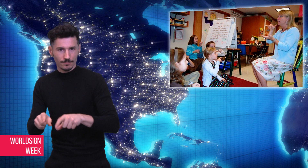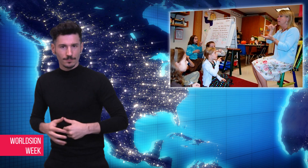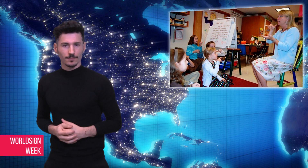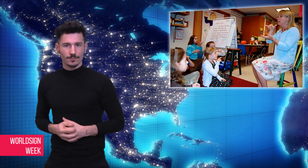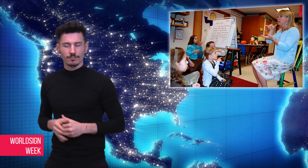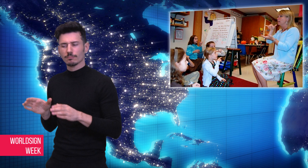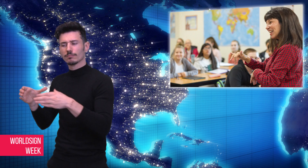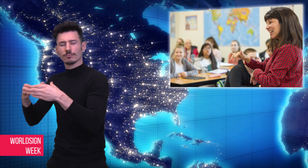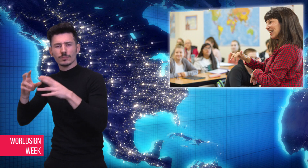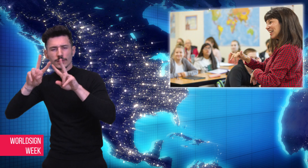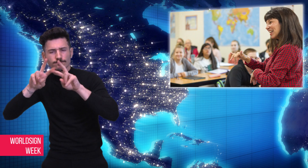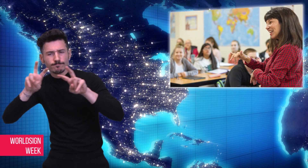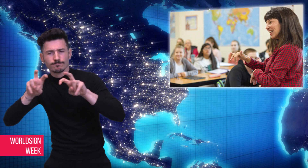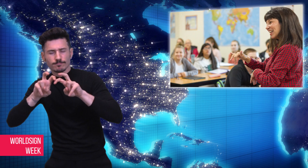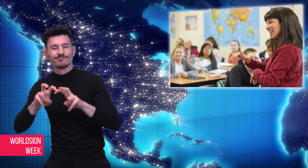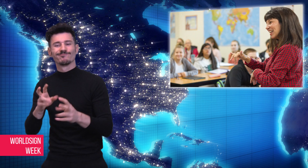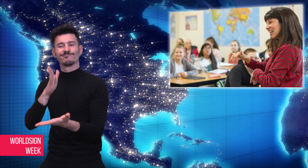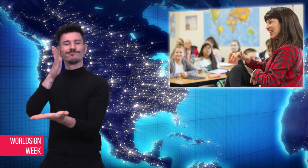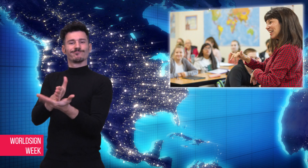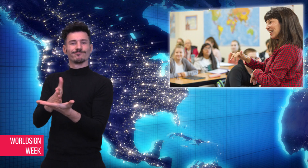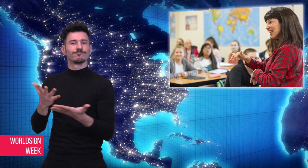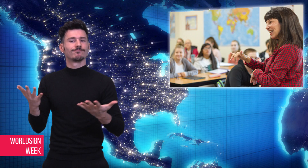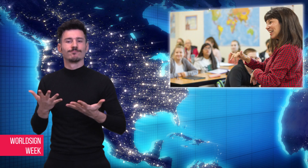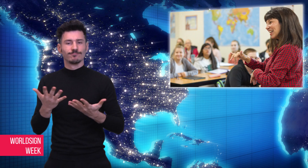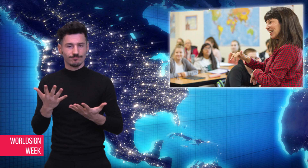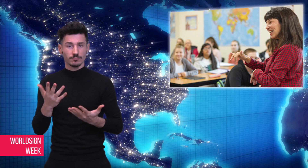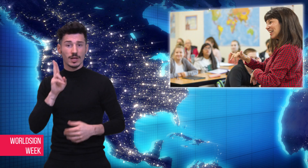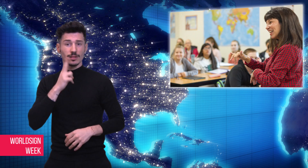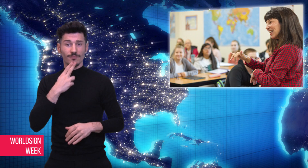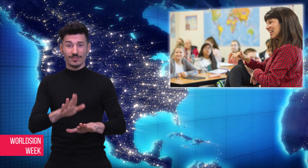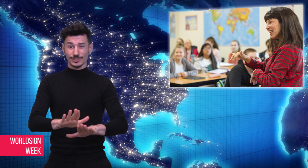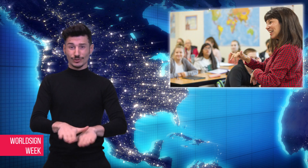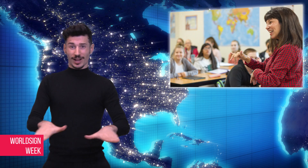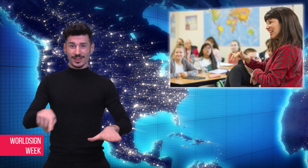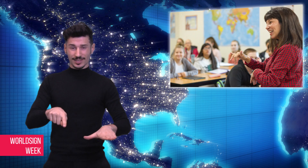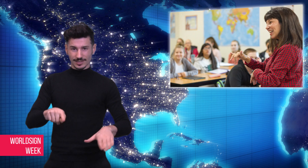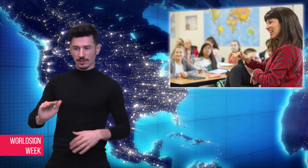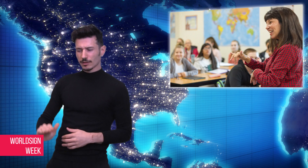Research studies have shown that early sign language